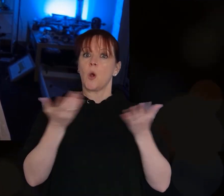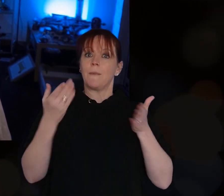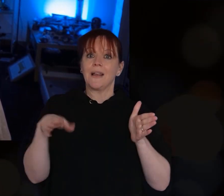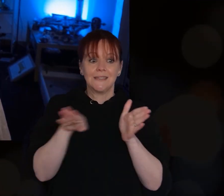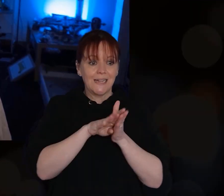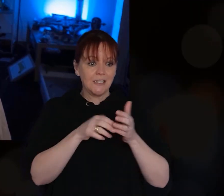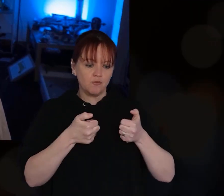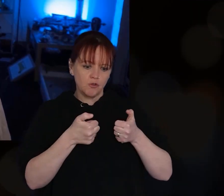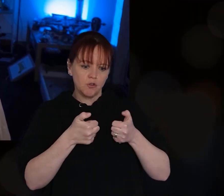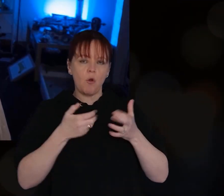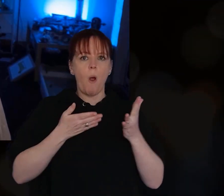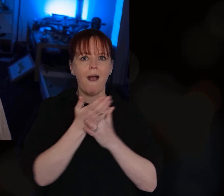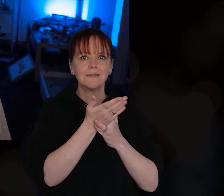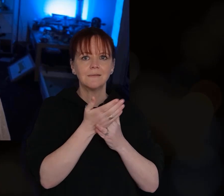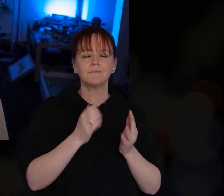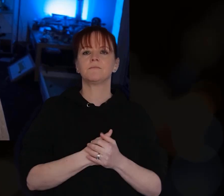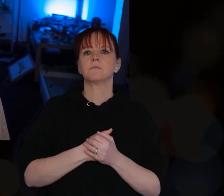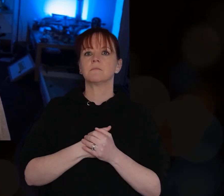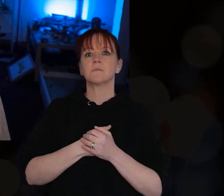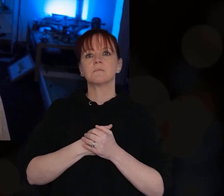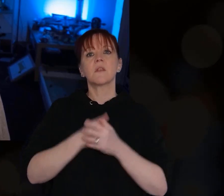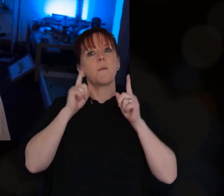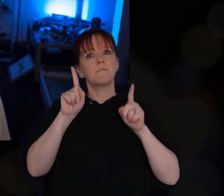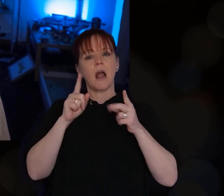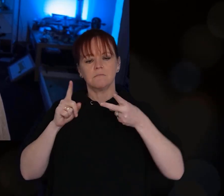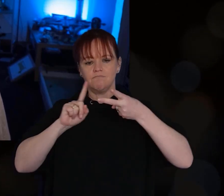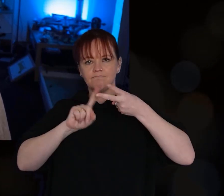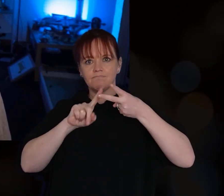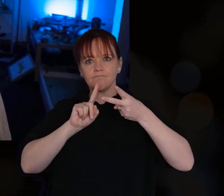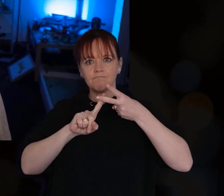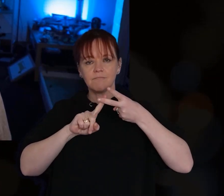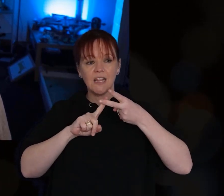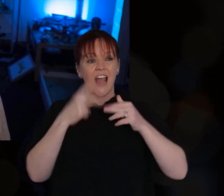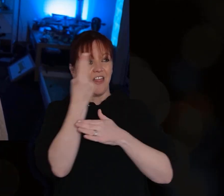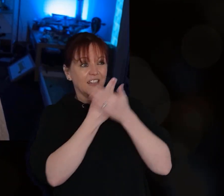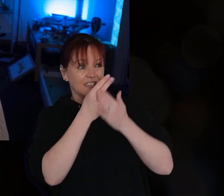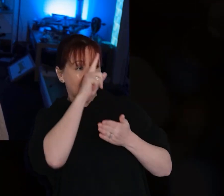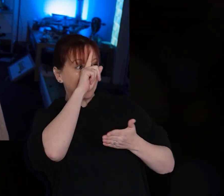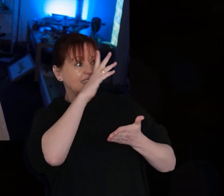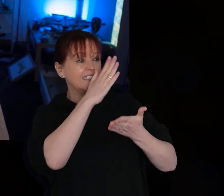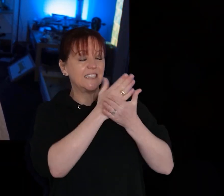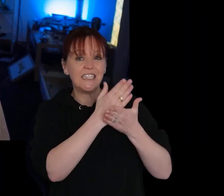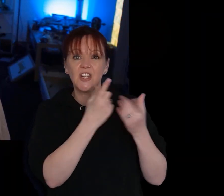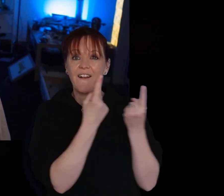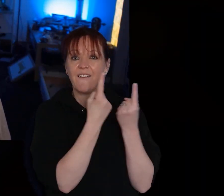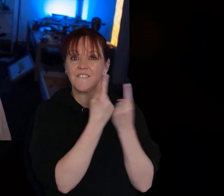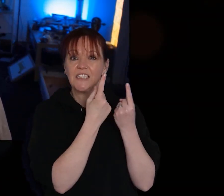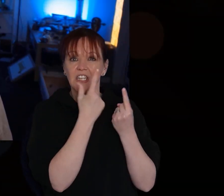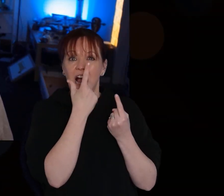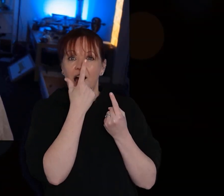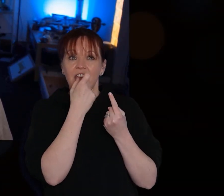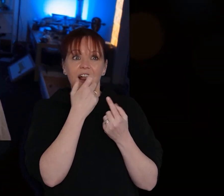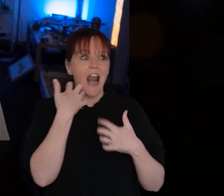the design decisions and features that can make or break our experiences regardless of what assistive tech is available.